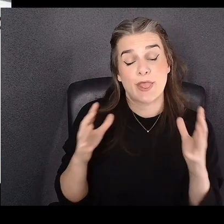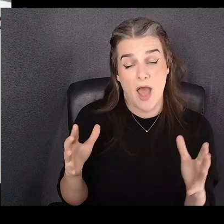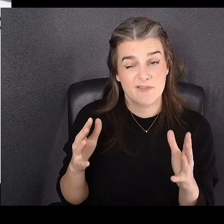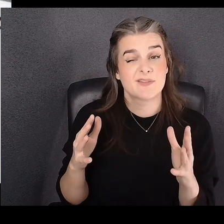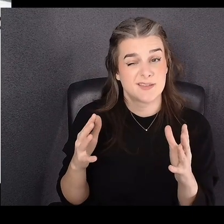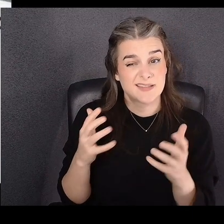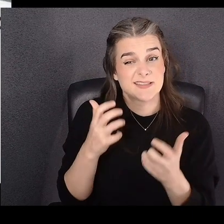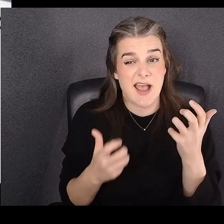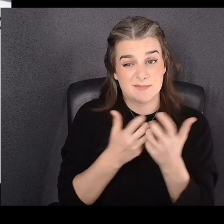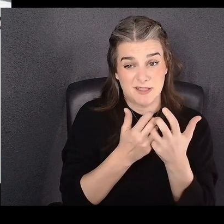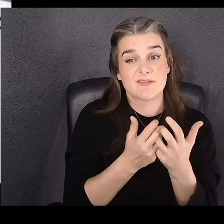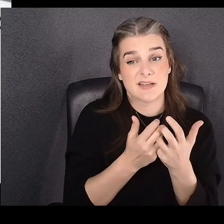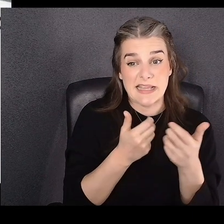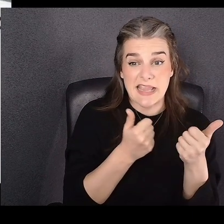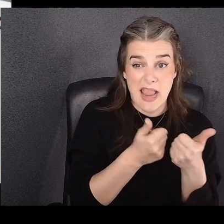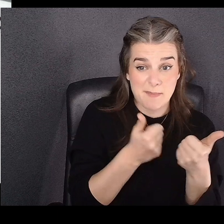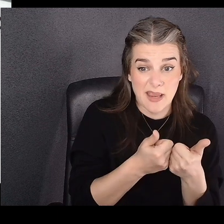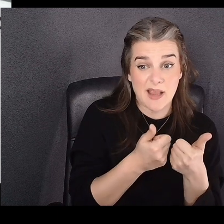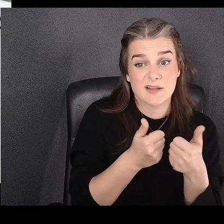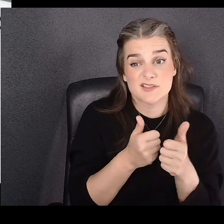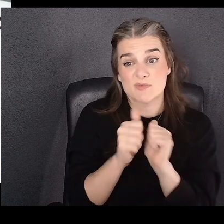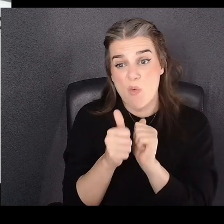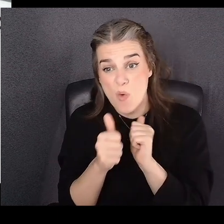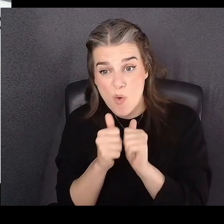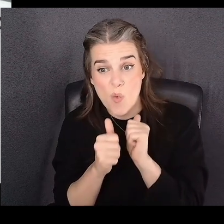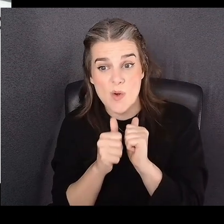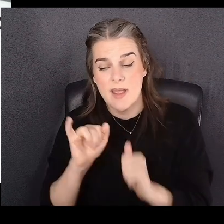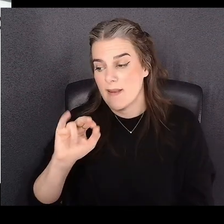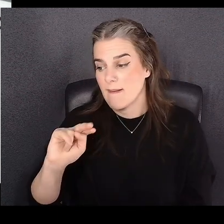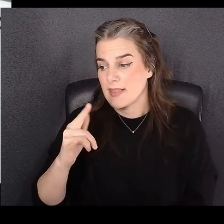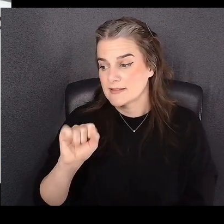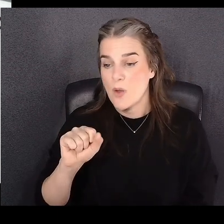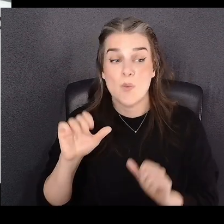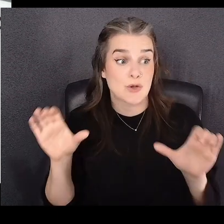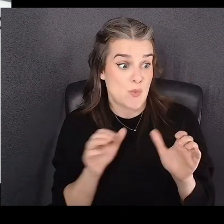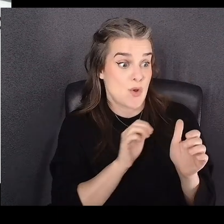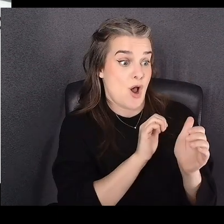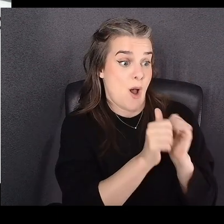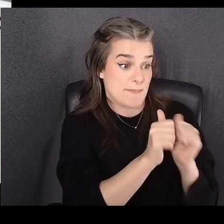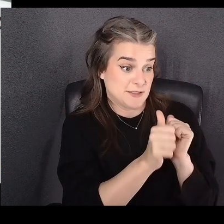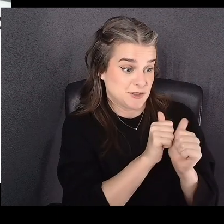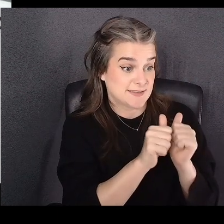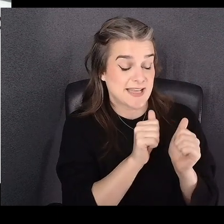I'm moving it around. We even do competitions in digital gaming.